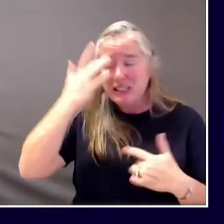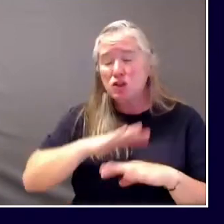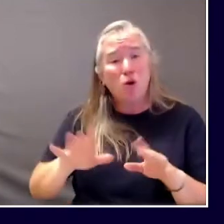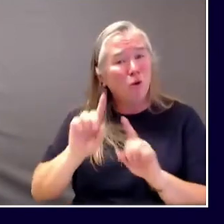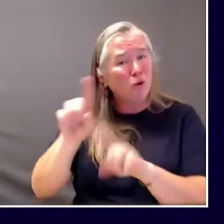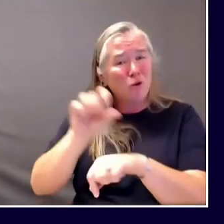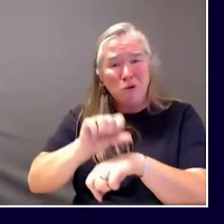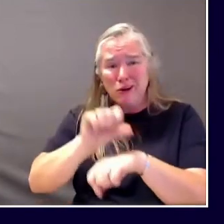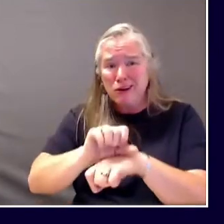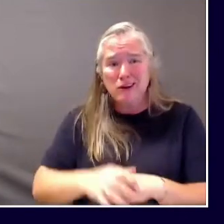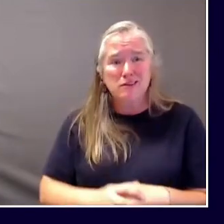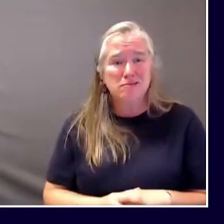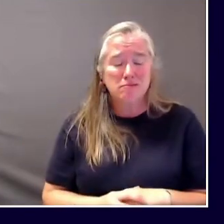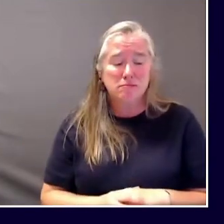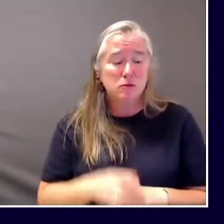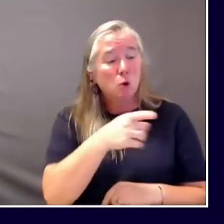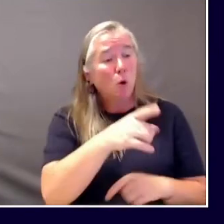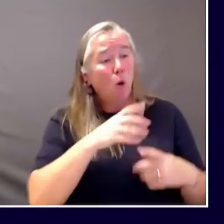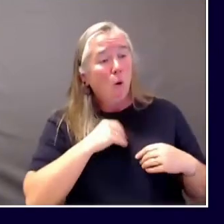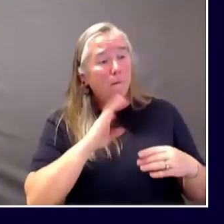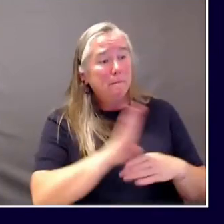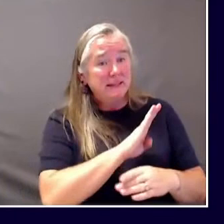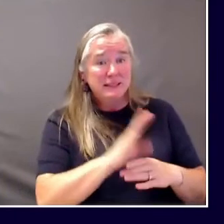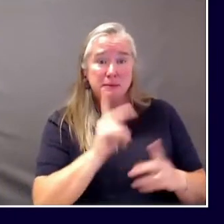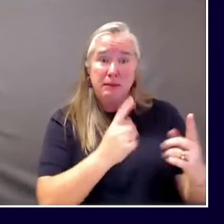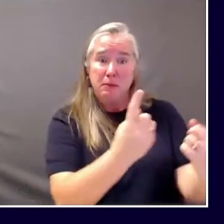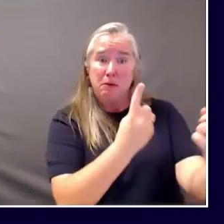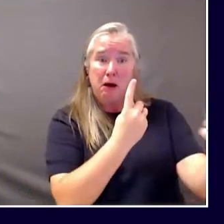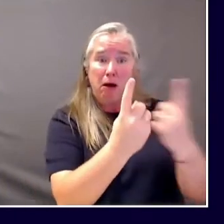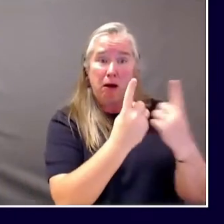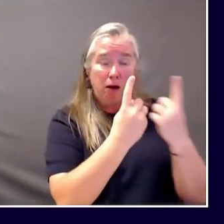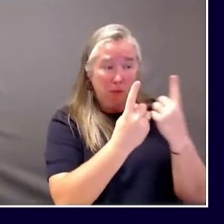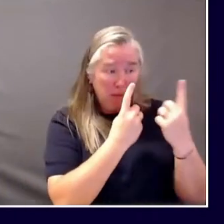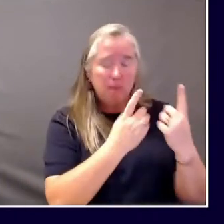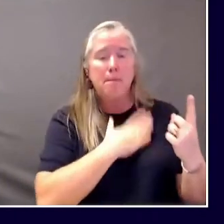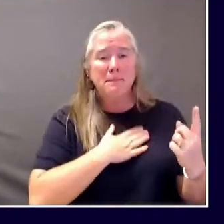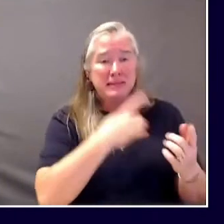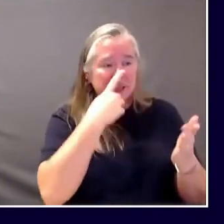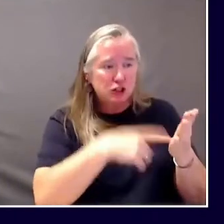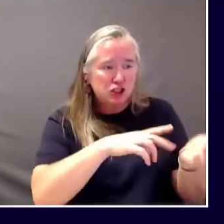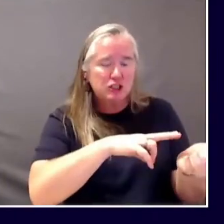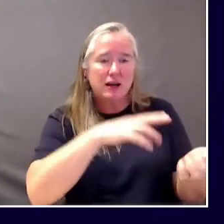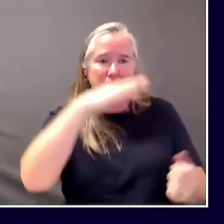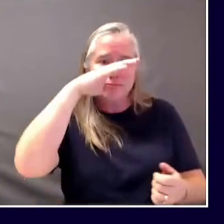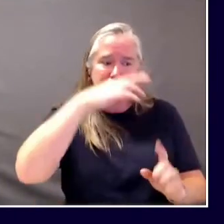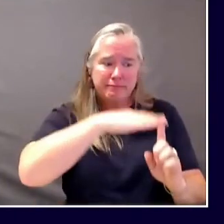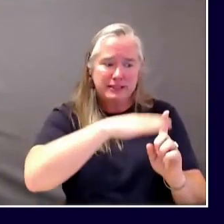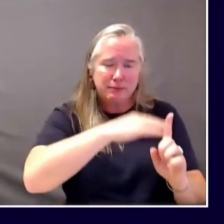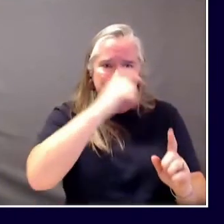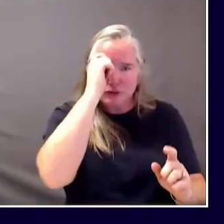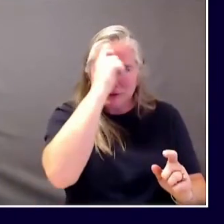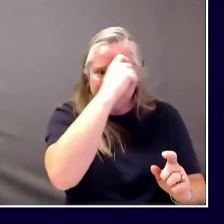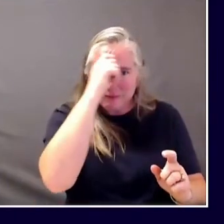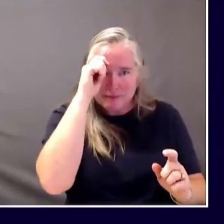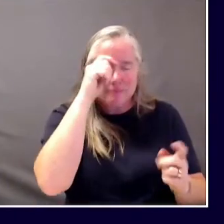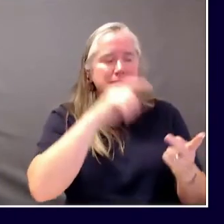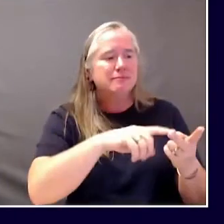coming into businesses and staff working their all those kinds of